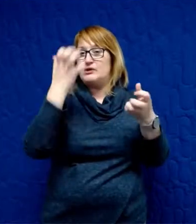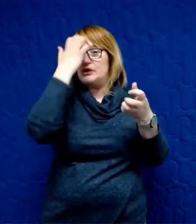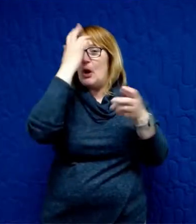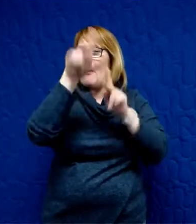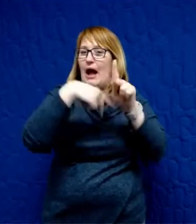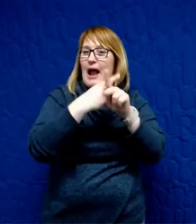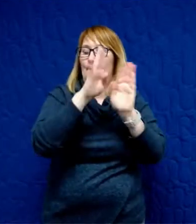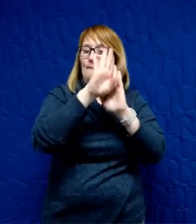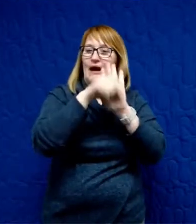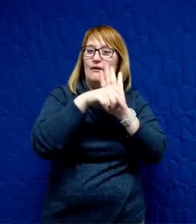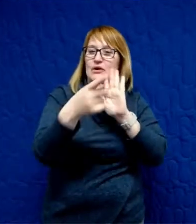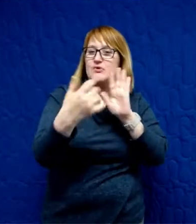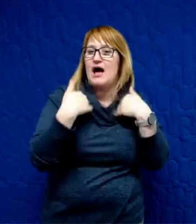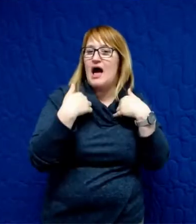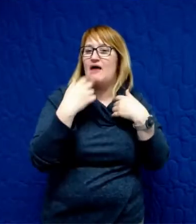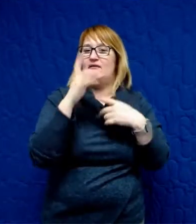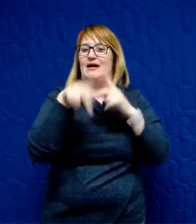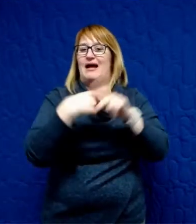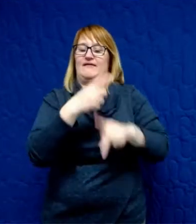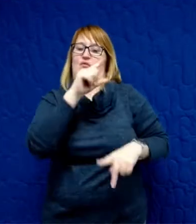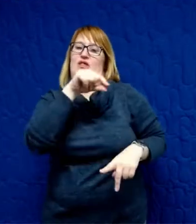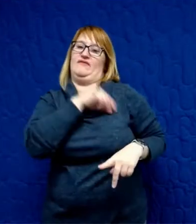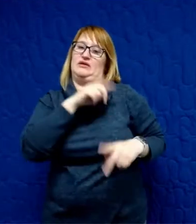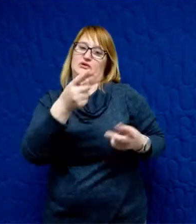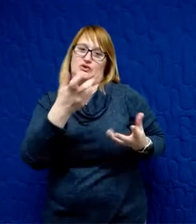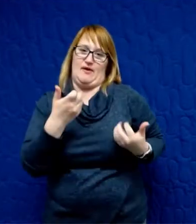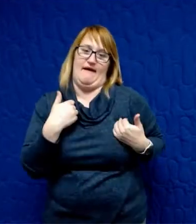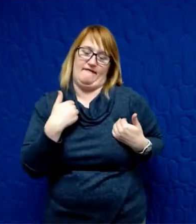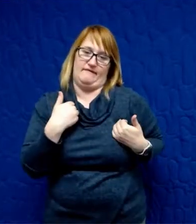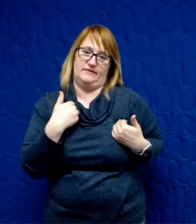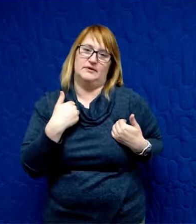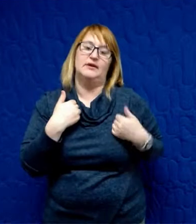have and what kind of qualifications you have. It's great so it can be abbreviated